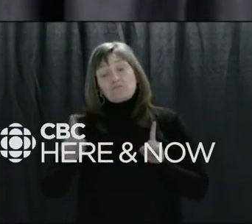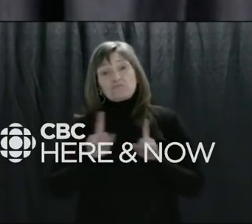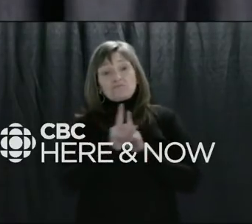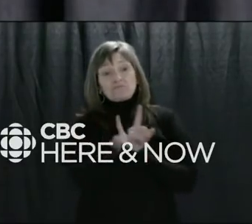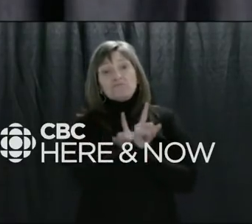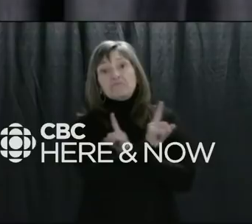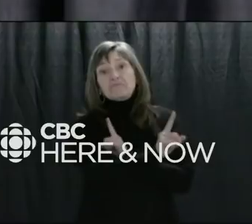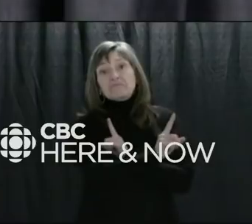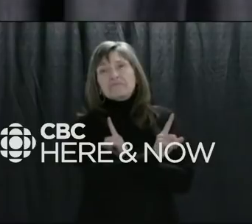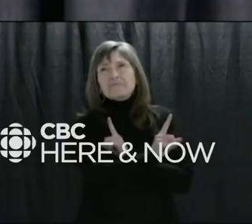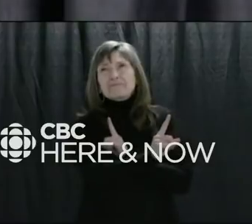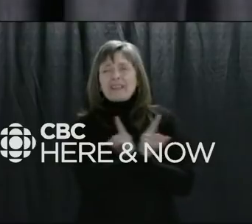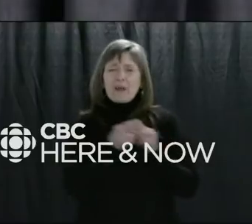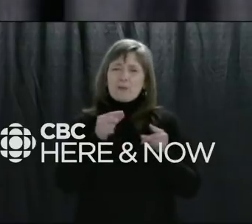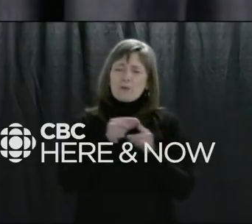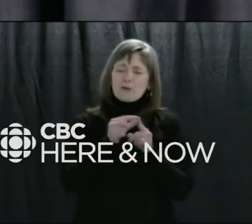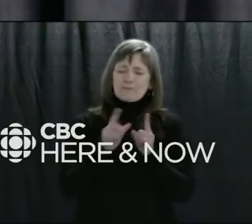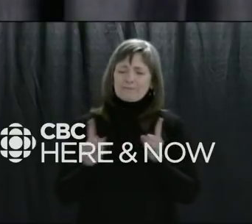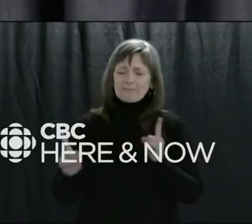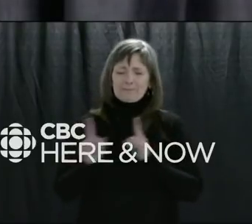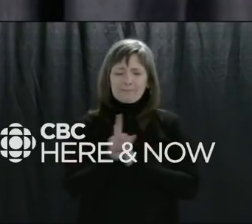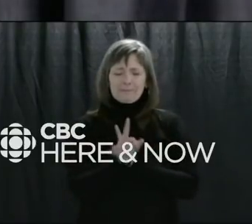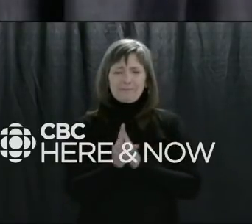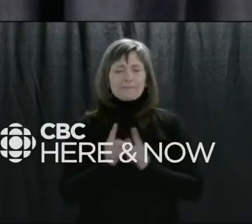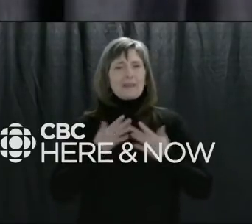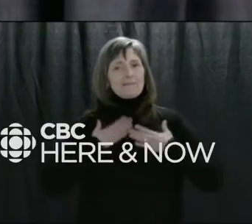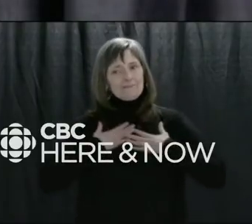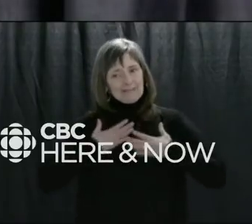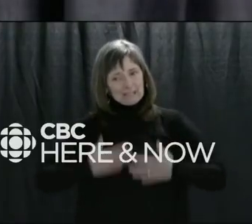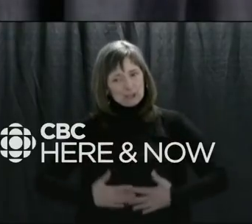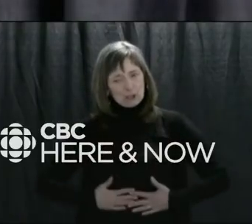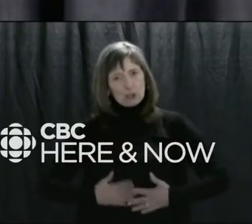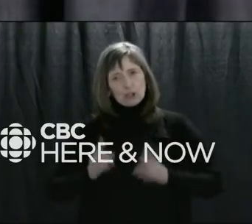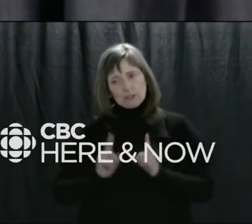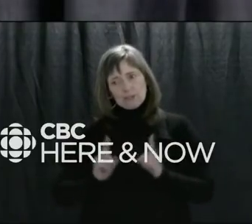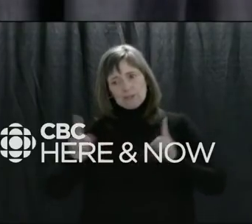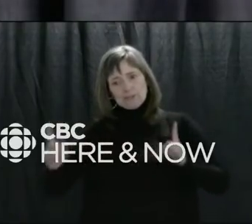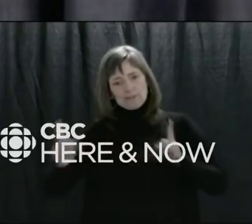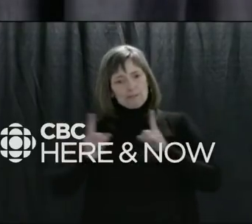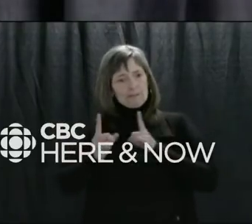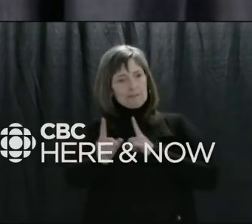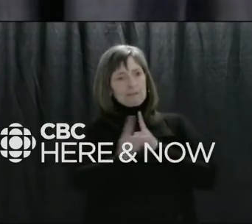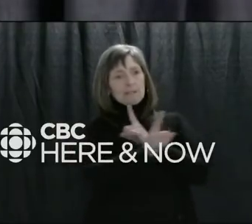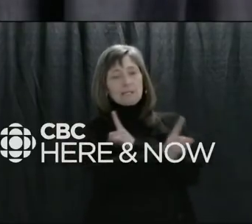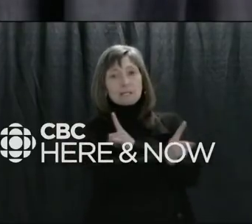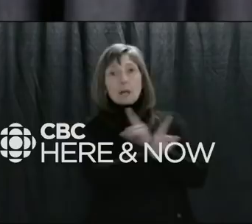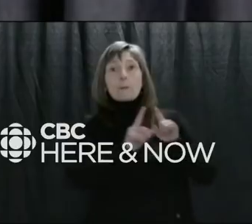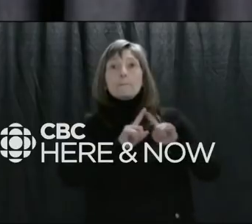DISTANCING. REALLY, I THINK IT MAY BE A BIT OF AN INAPPROPRIATE WORD. WE'VE TALKED ABOUT PHYSICAL